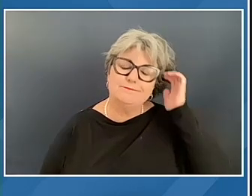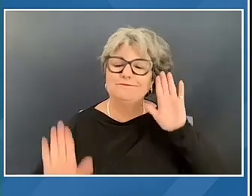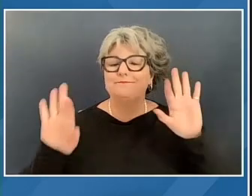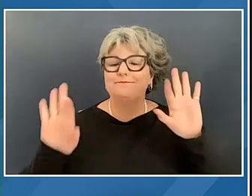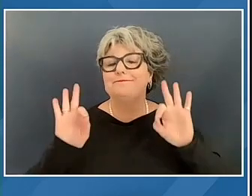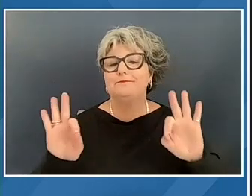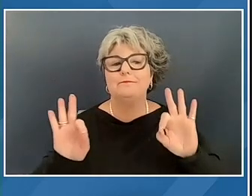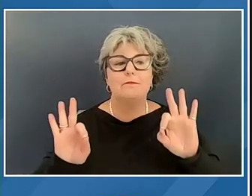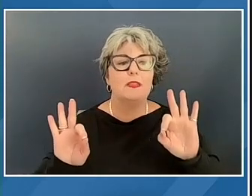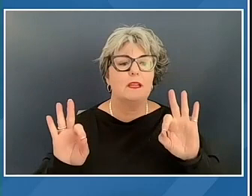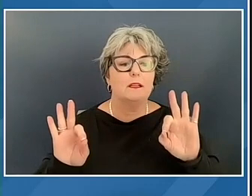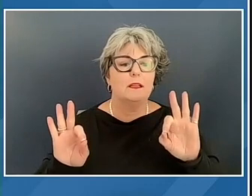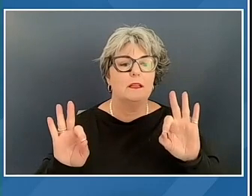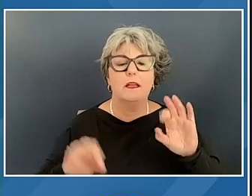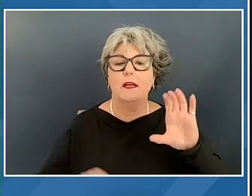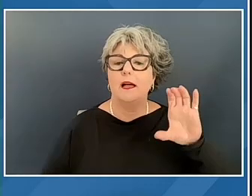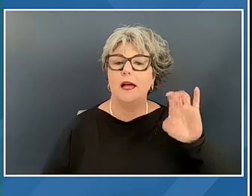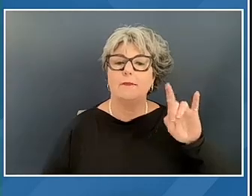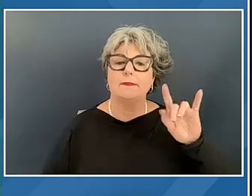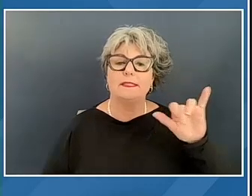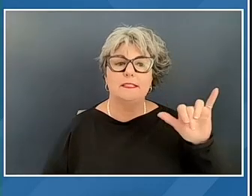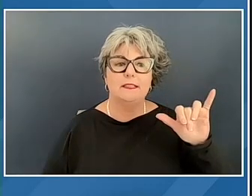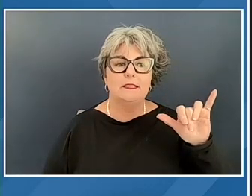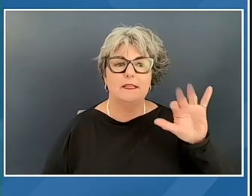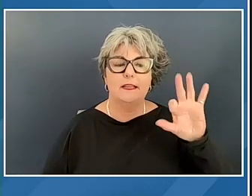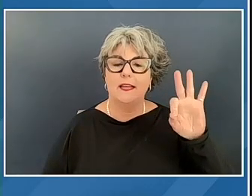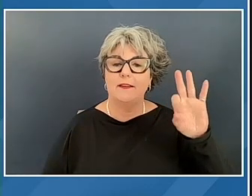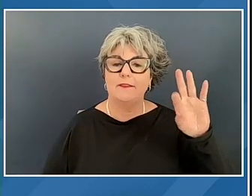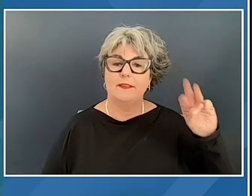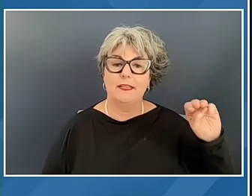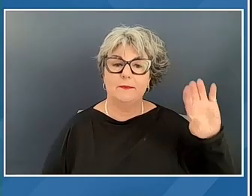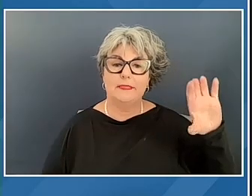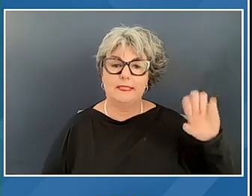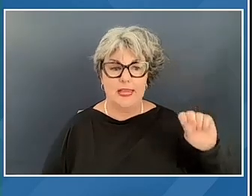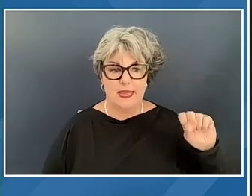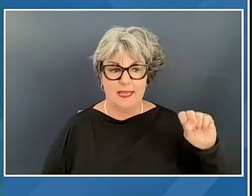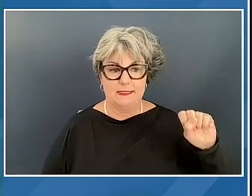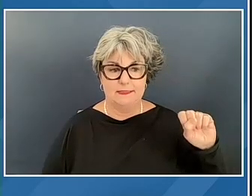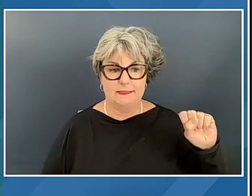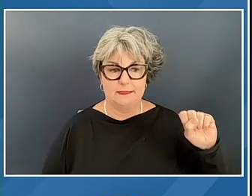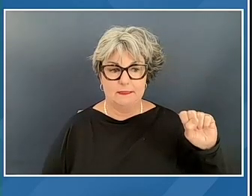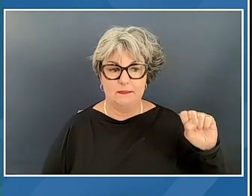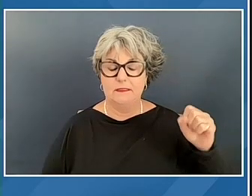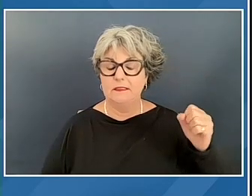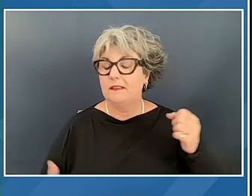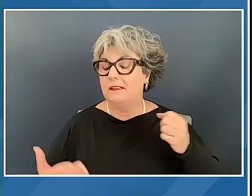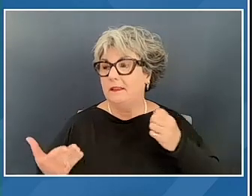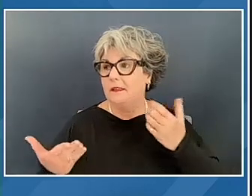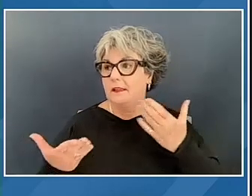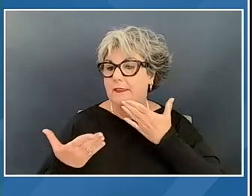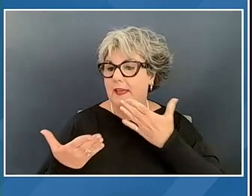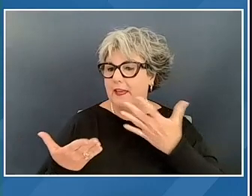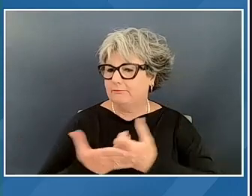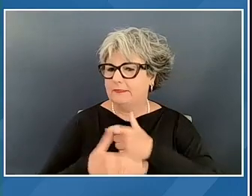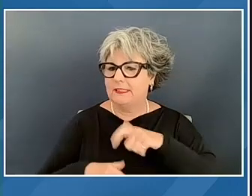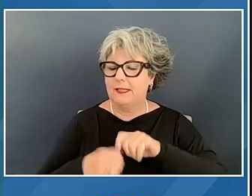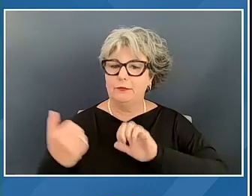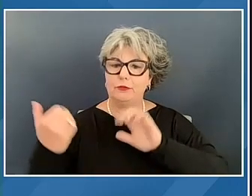I'm Cindy Jeffries from FMCS, and I want to thank you for taking your time to address the committee on these very